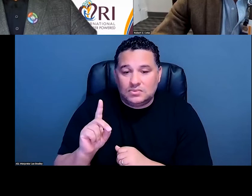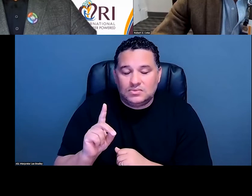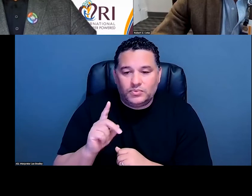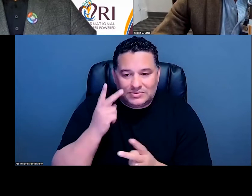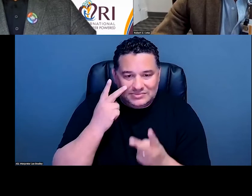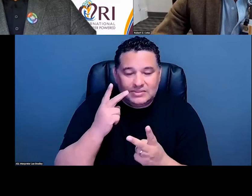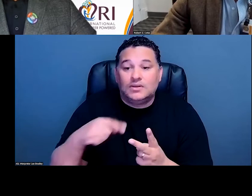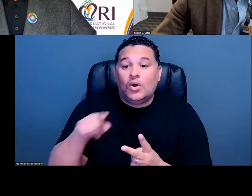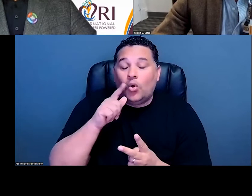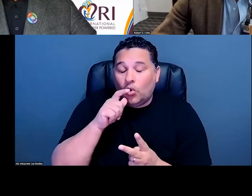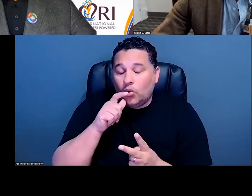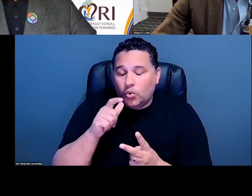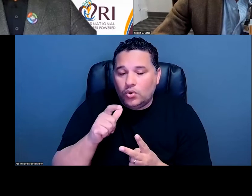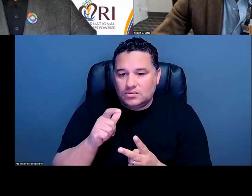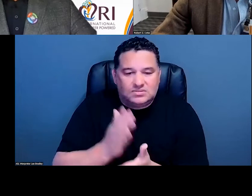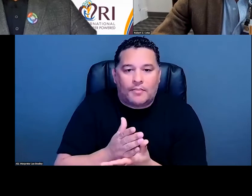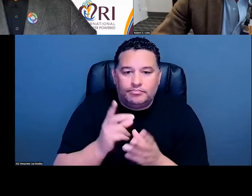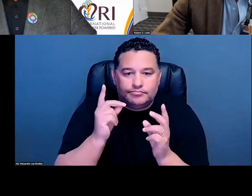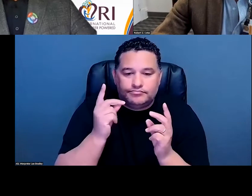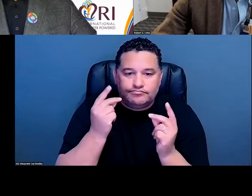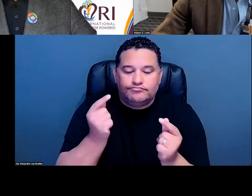URGINC